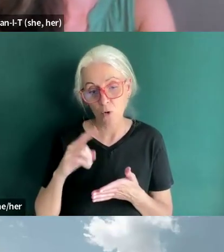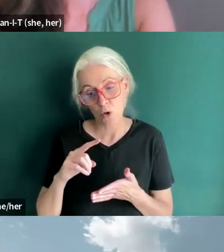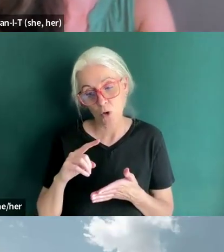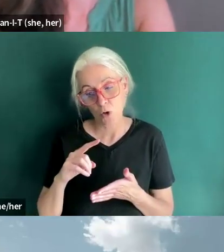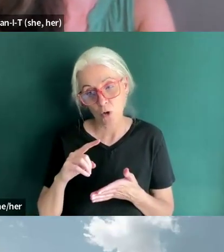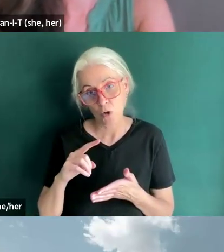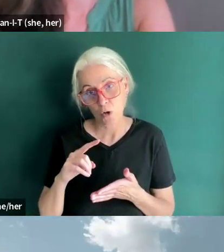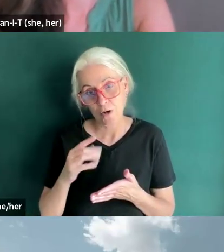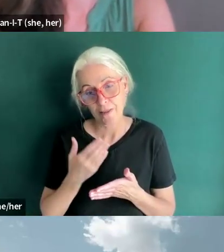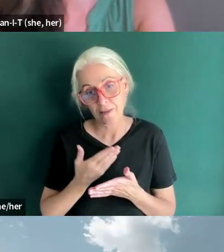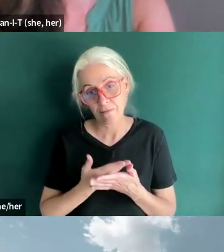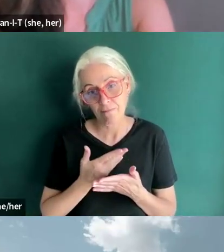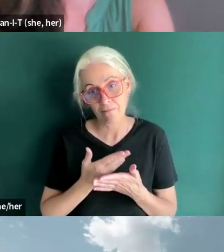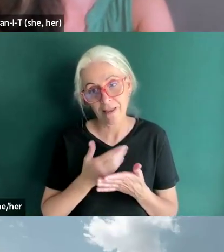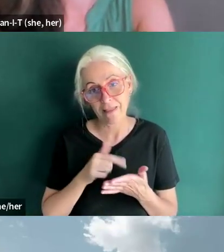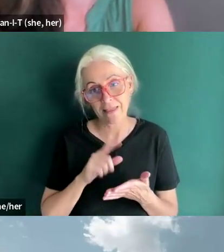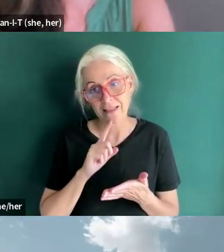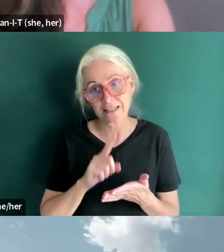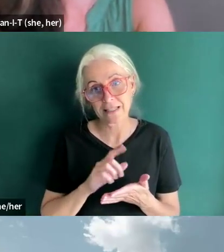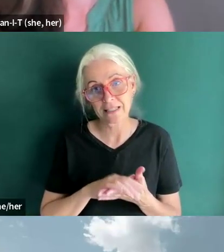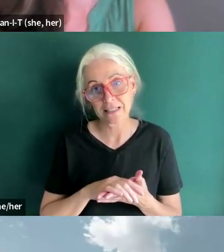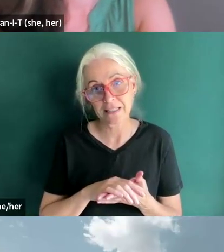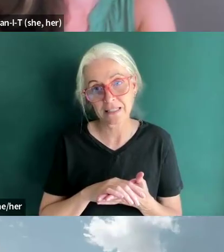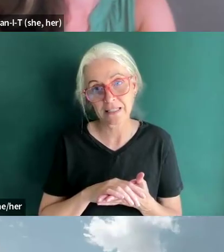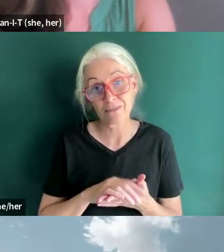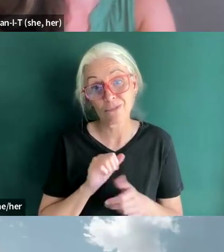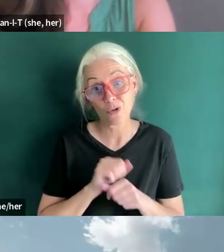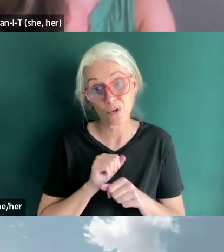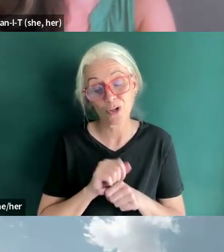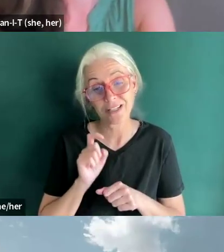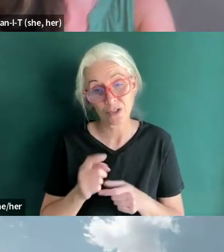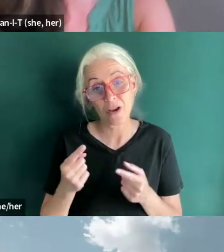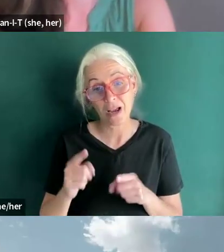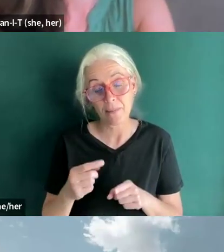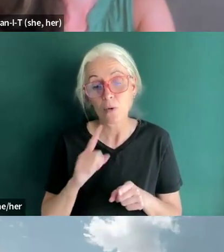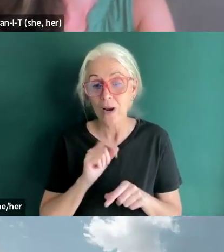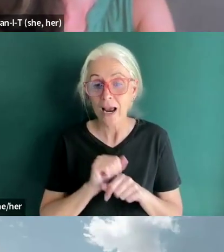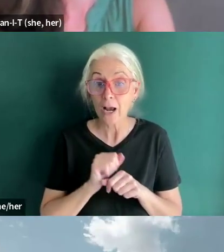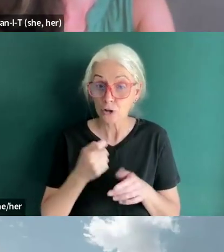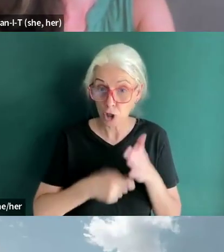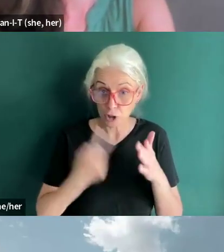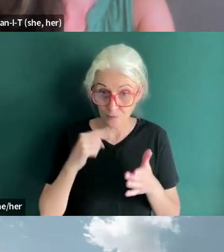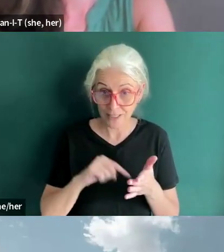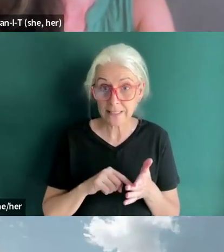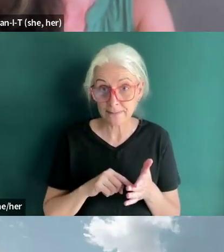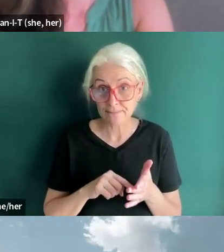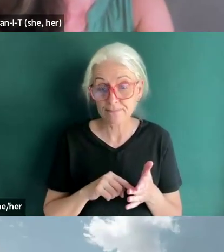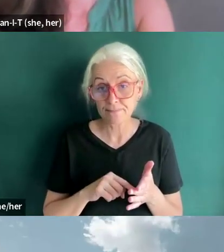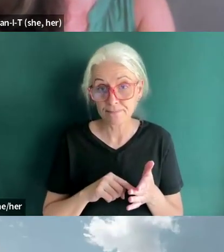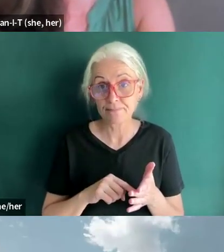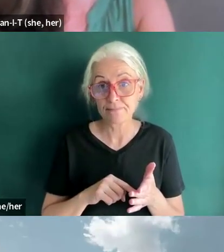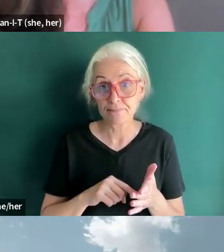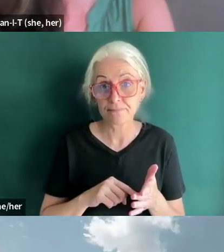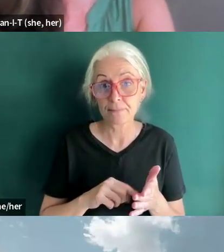the validation that this is work that needs to be done. We do actually charge for this program.